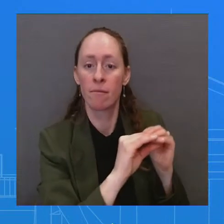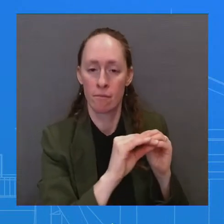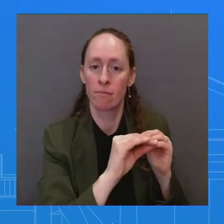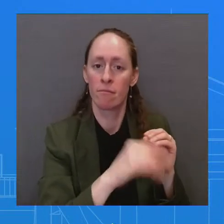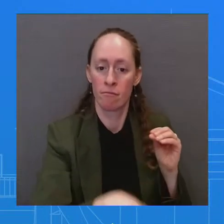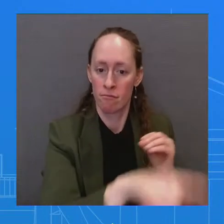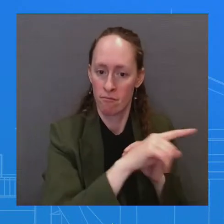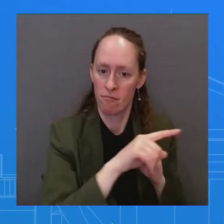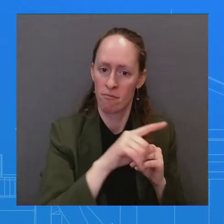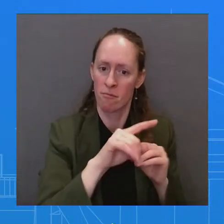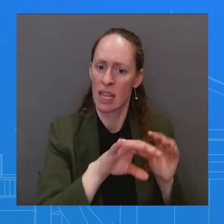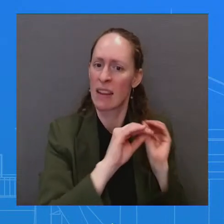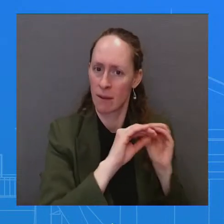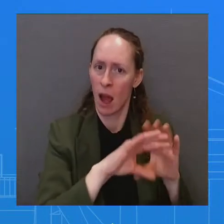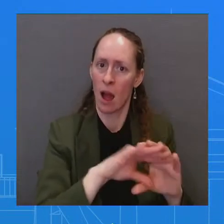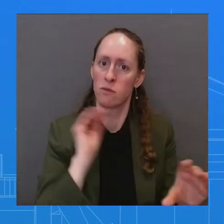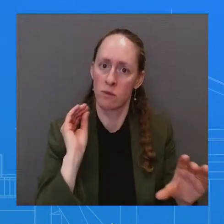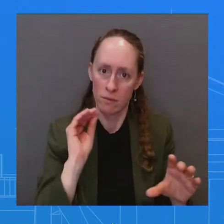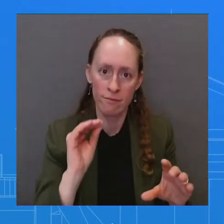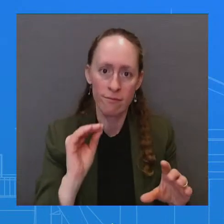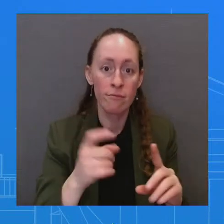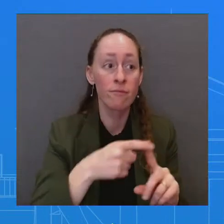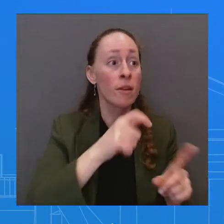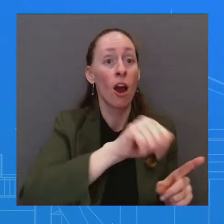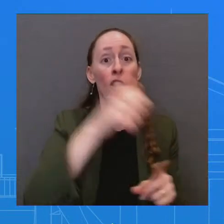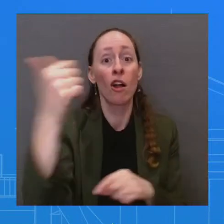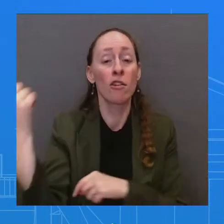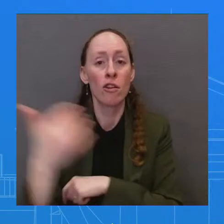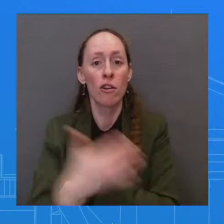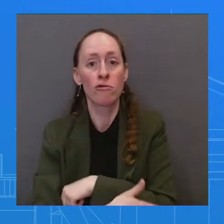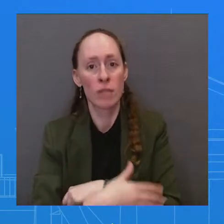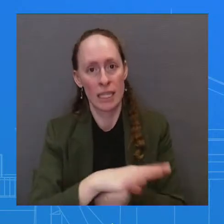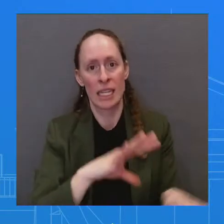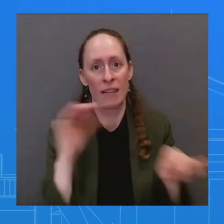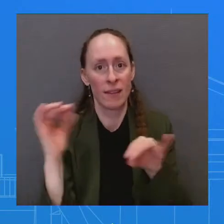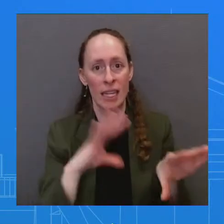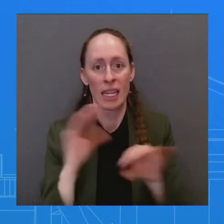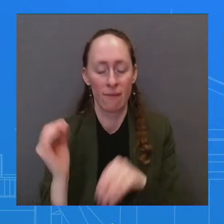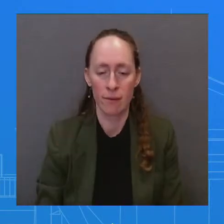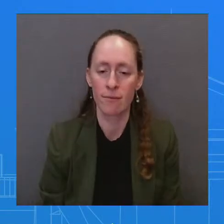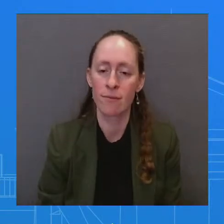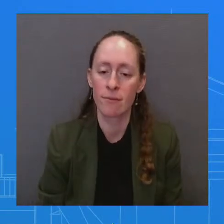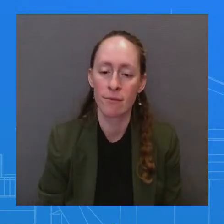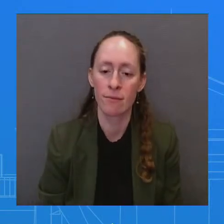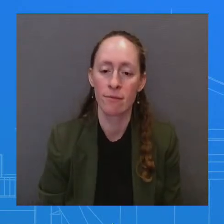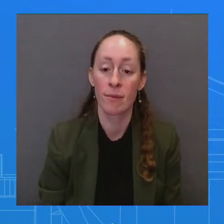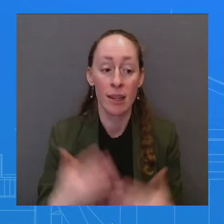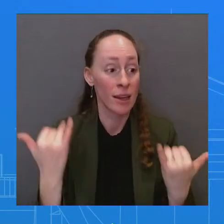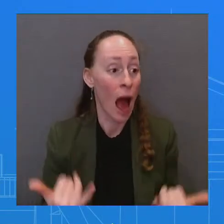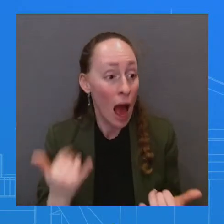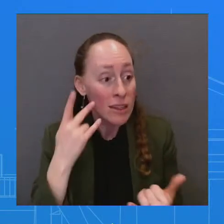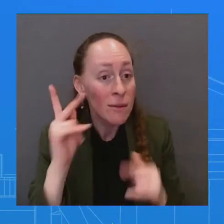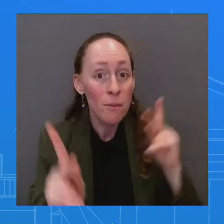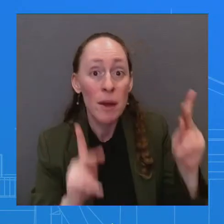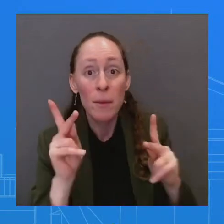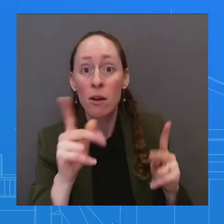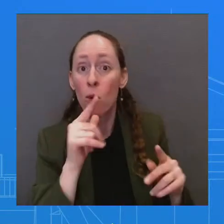and, of course, all these hostages that we're now seeing. All of that is the result of a lot of personal leadership and involvement and engagement by President Biden.